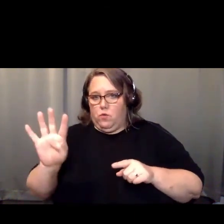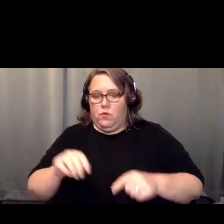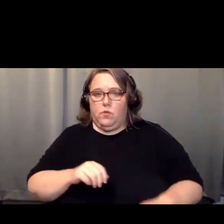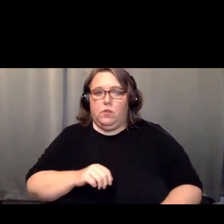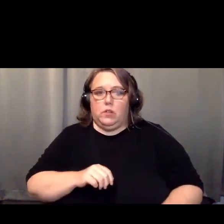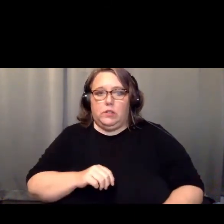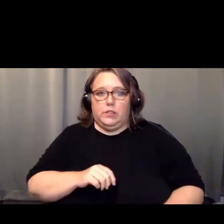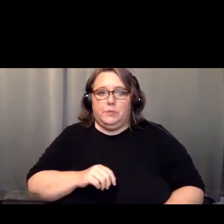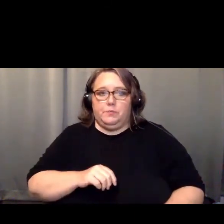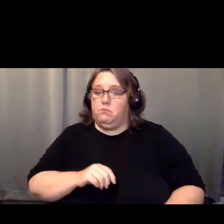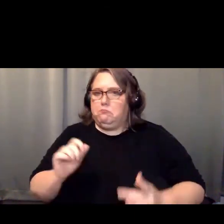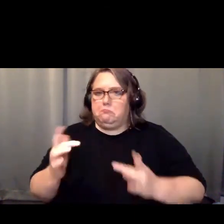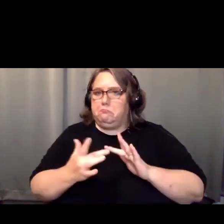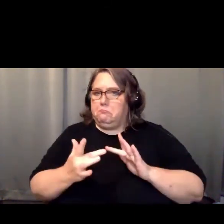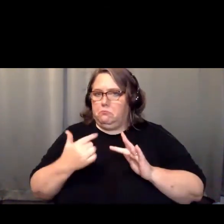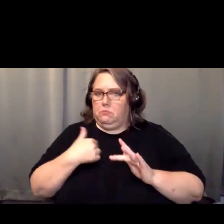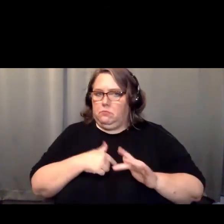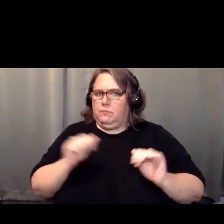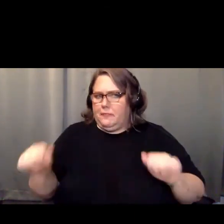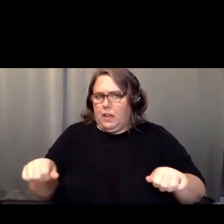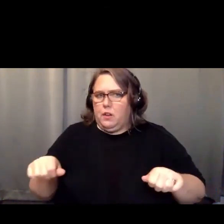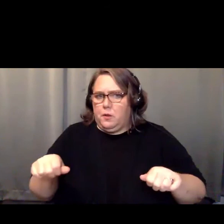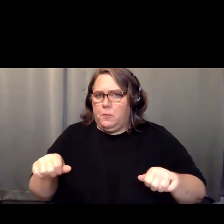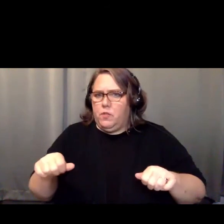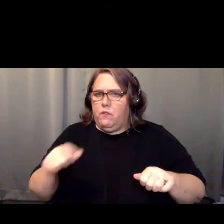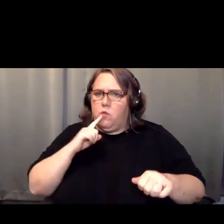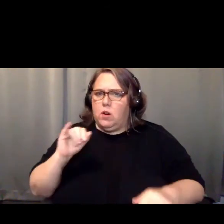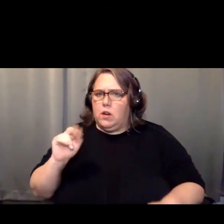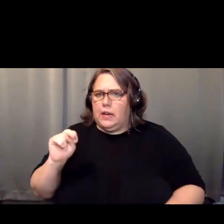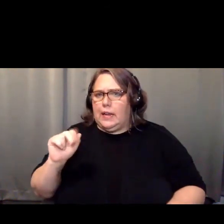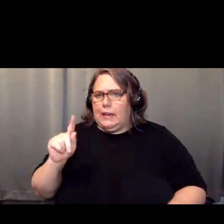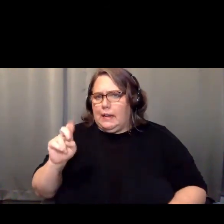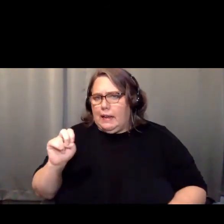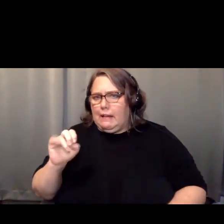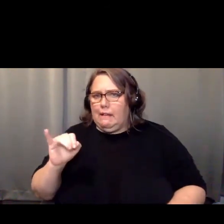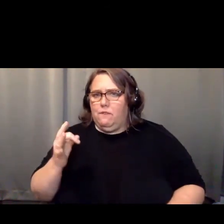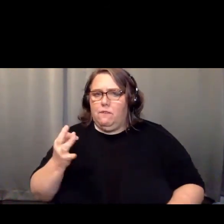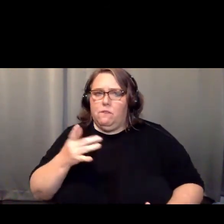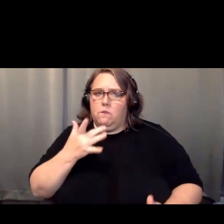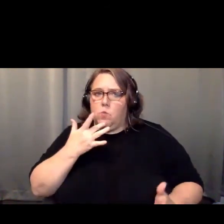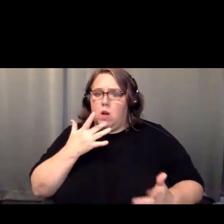So, anyone can get in contact with us to complete an intake if they're interested in receiving CAP services.